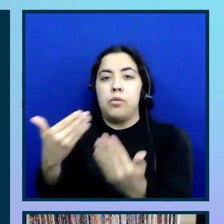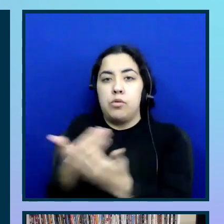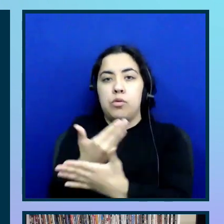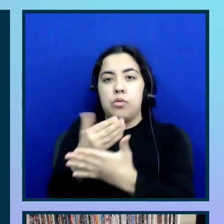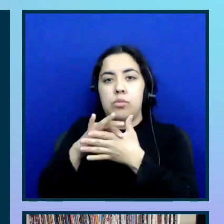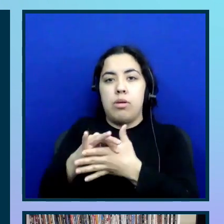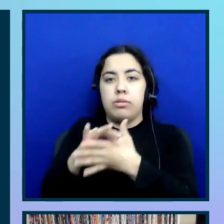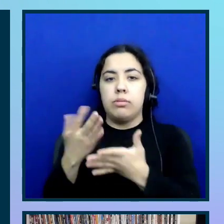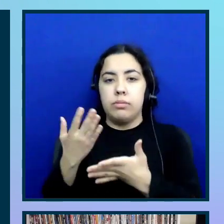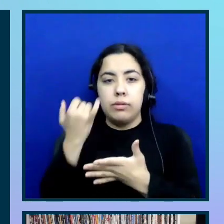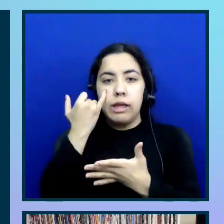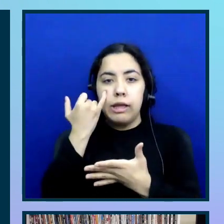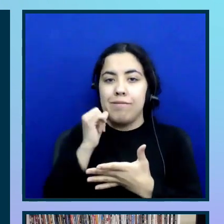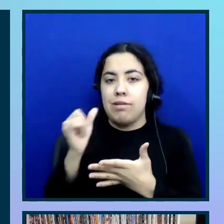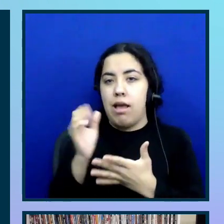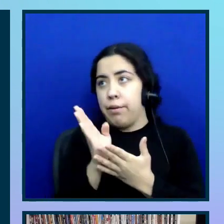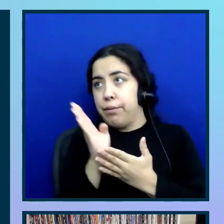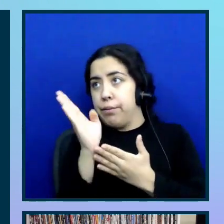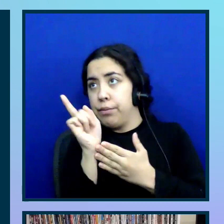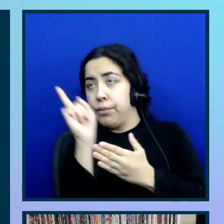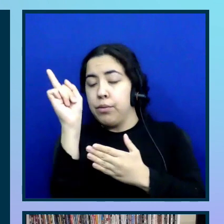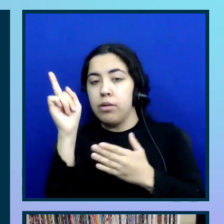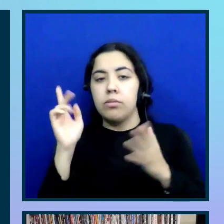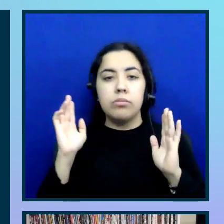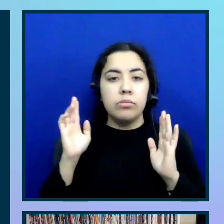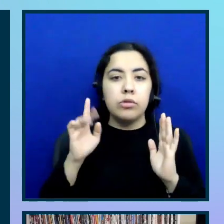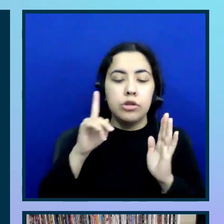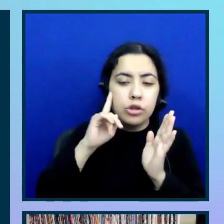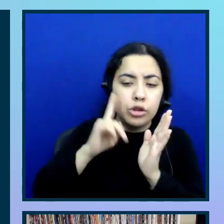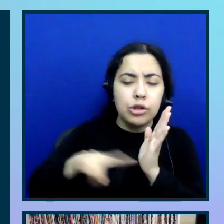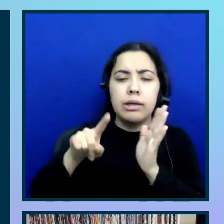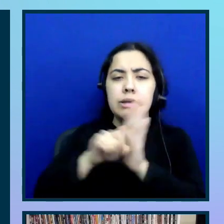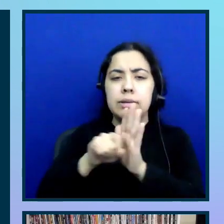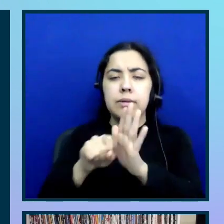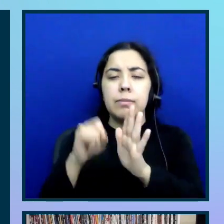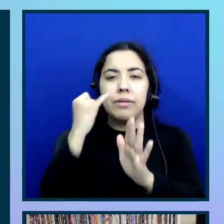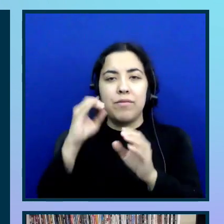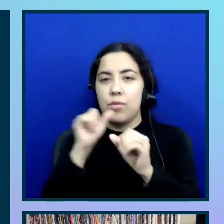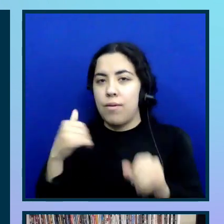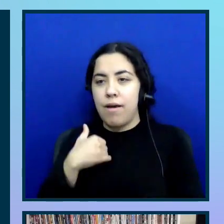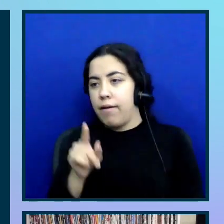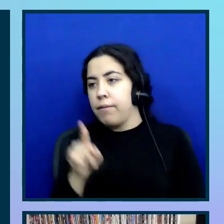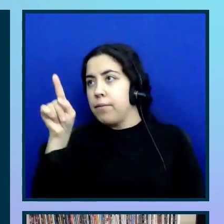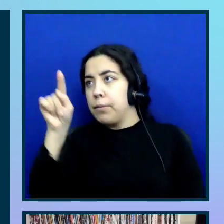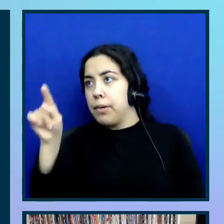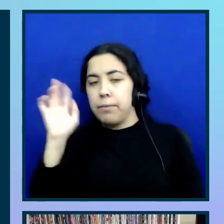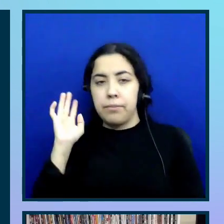So without the accessibility hint or prop, the control simply read check symptoms. And after the adding the accessibility role